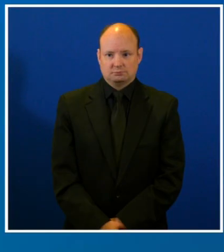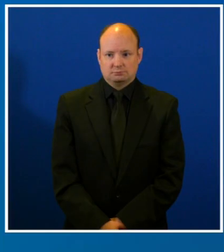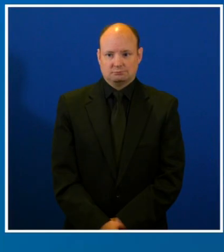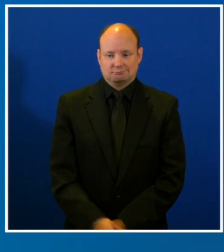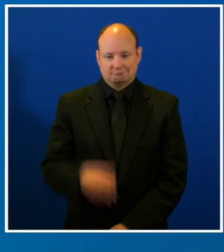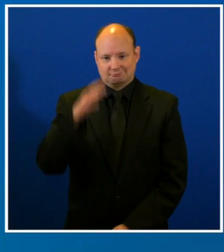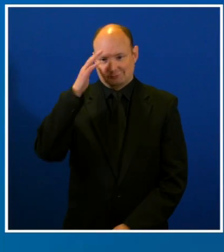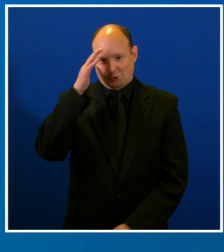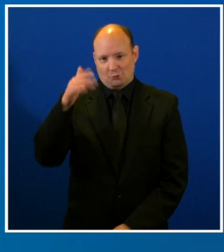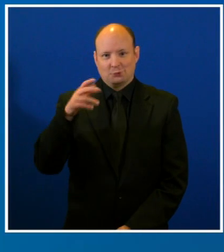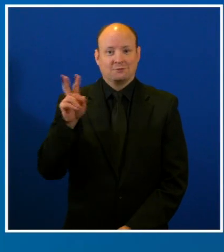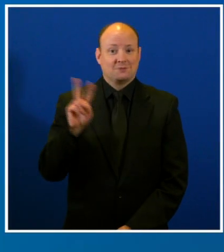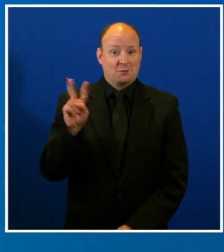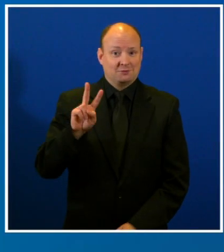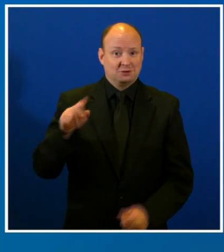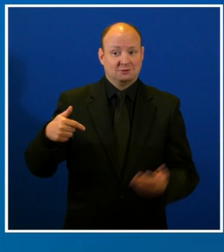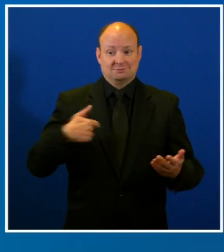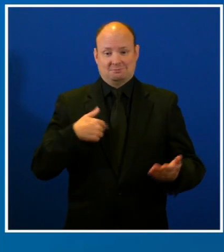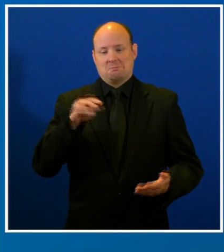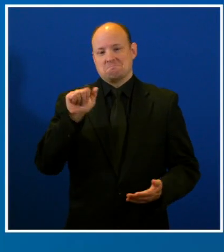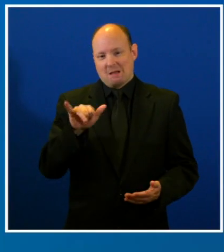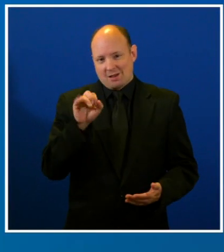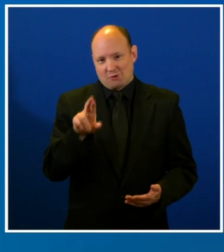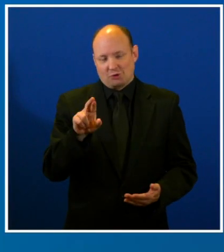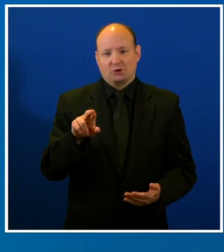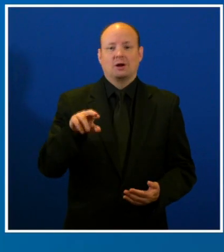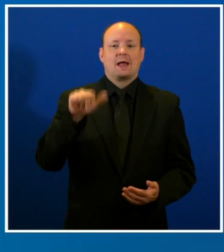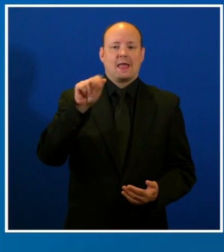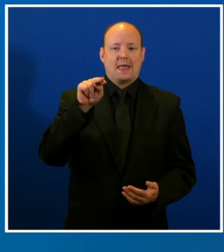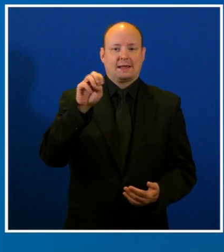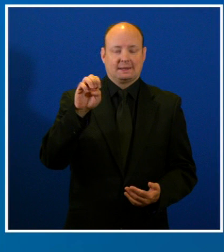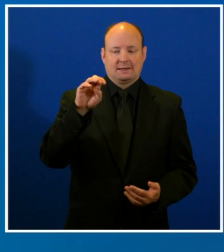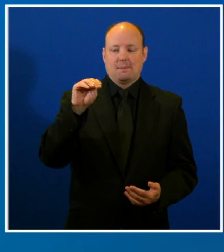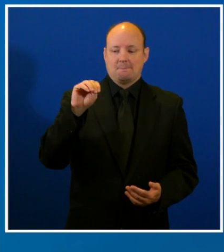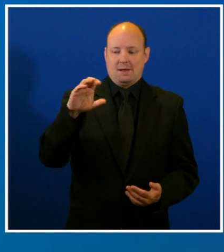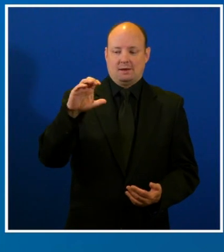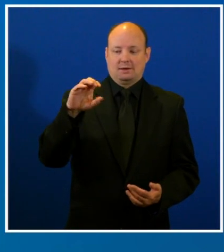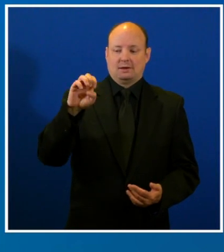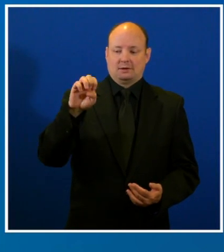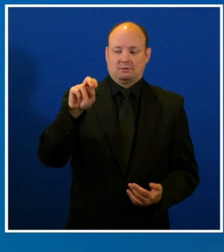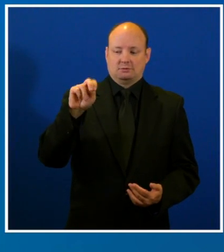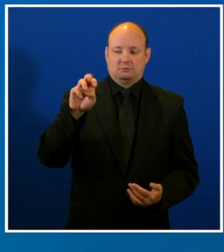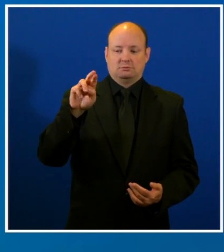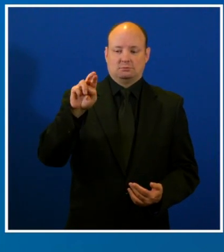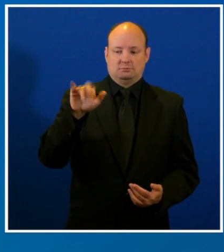I'm Anne McEnerney-Ogle, Mayor for the City of Vancouver, and today is Wednesday, November 18th.